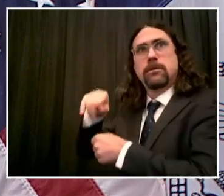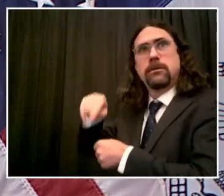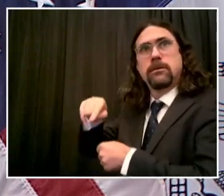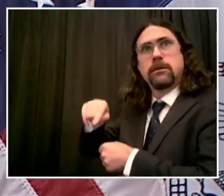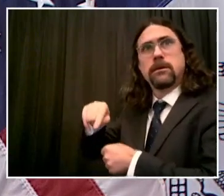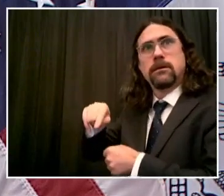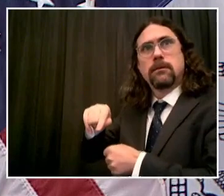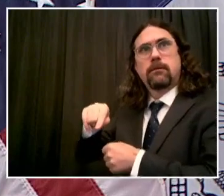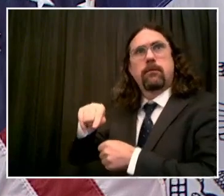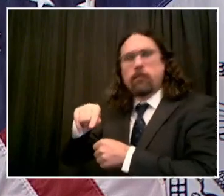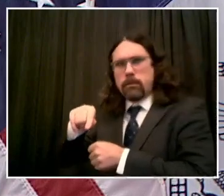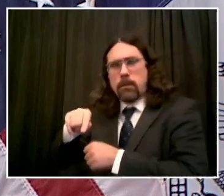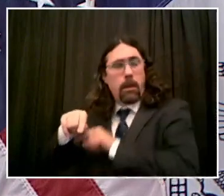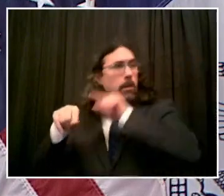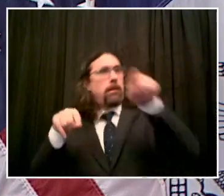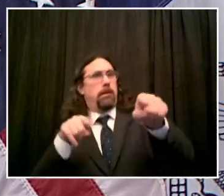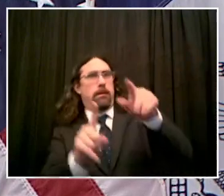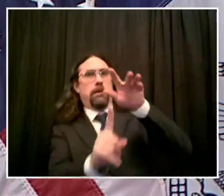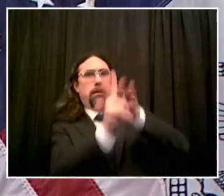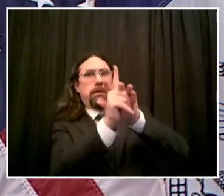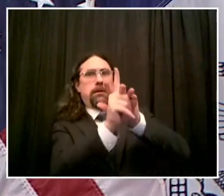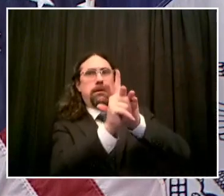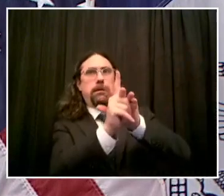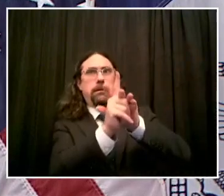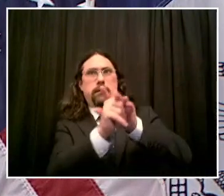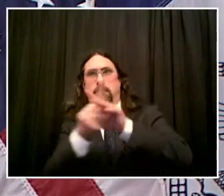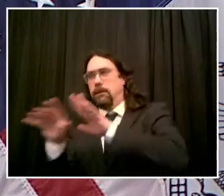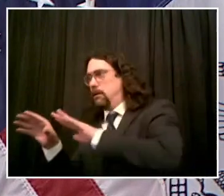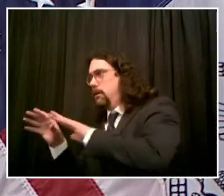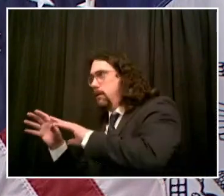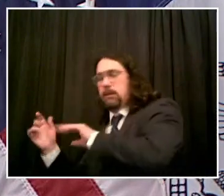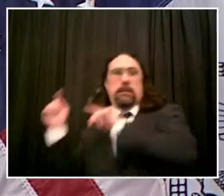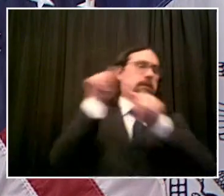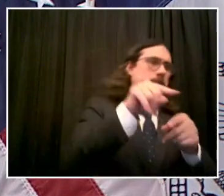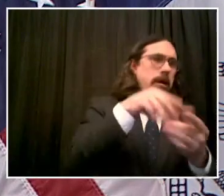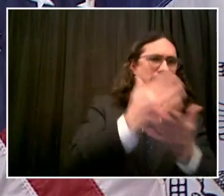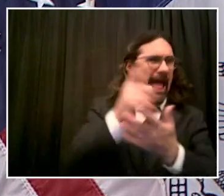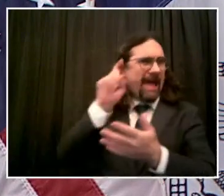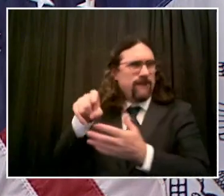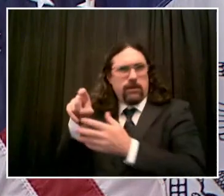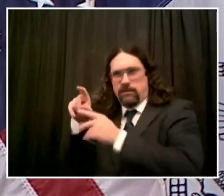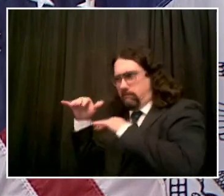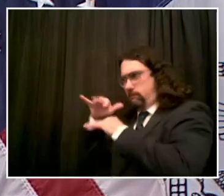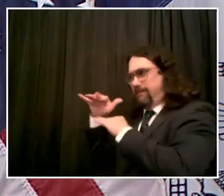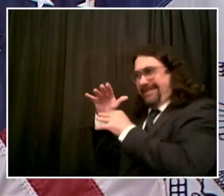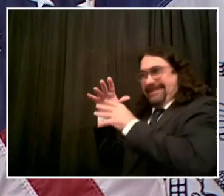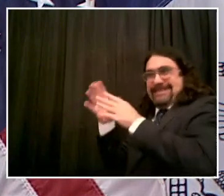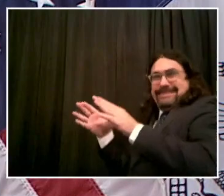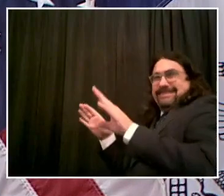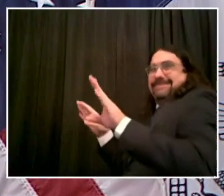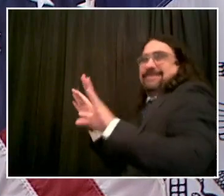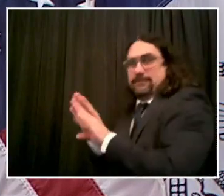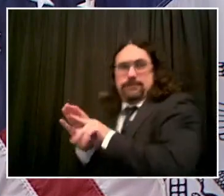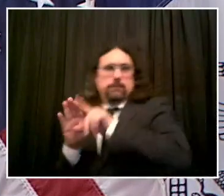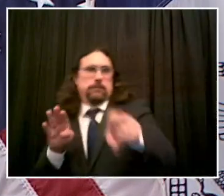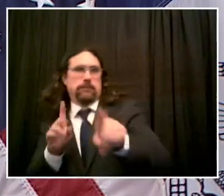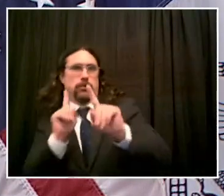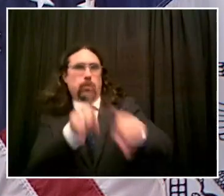THE POINT IS THIS IMPUNITY AS A SOMETHING PEOPLE CONDONE.